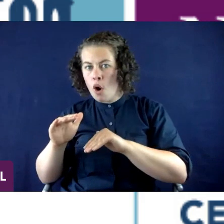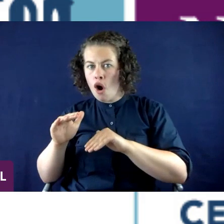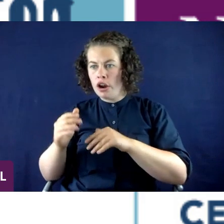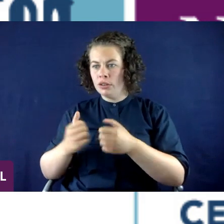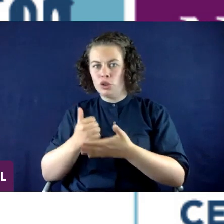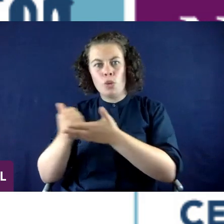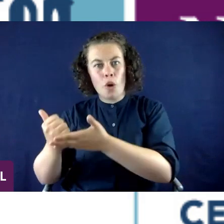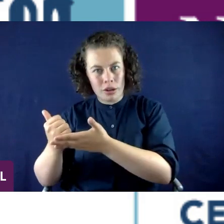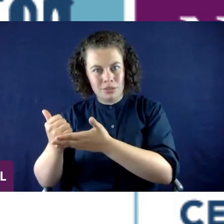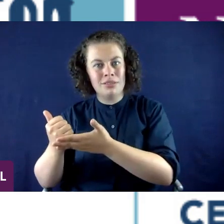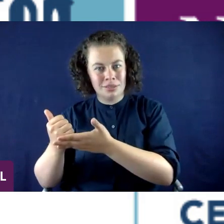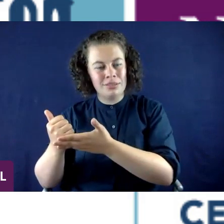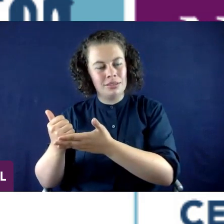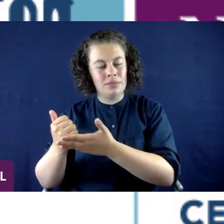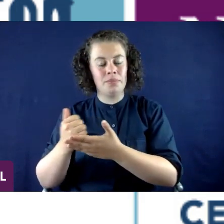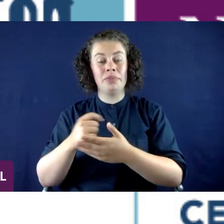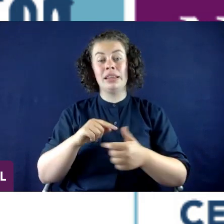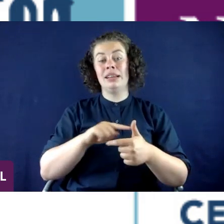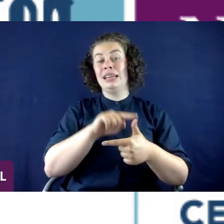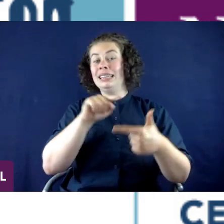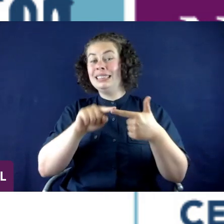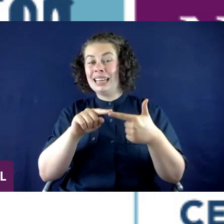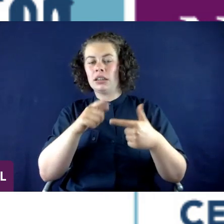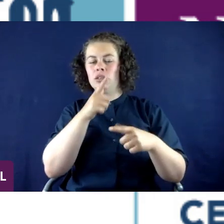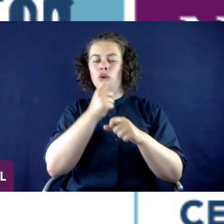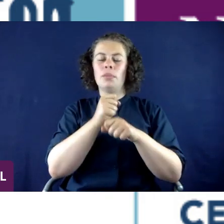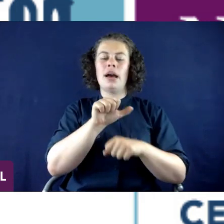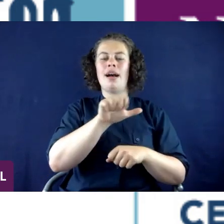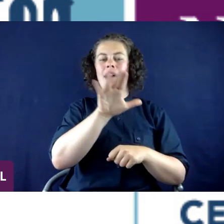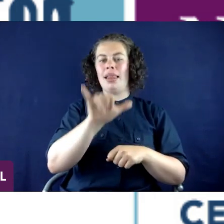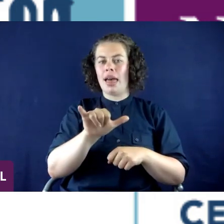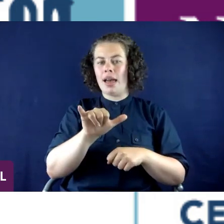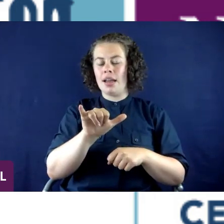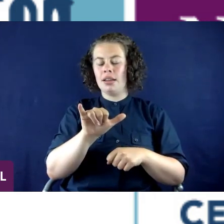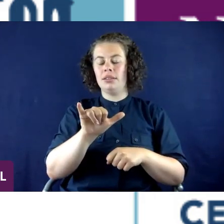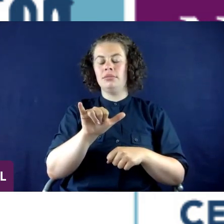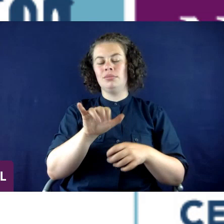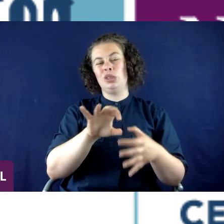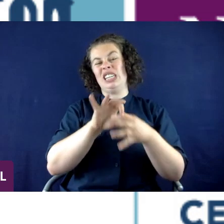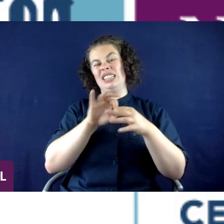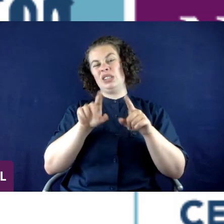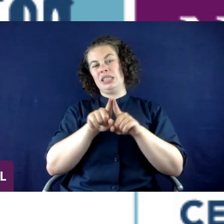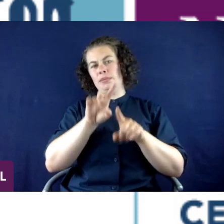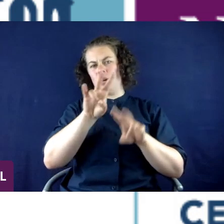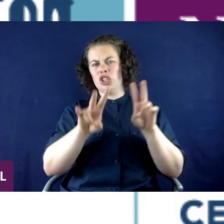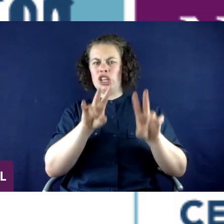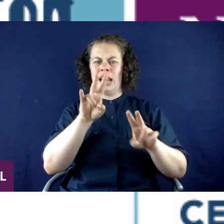role first and then inspecting and hoping for support. I want to link the second piece to the